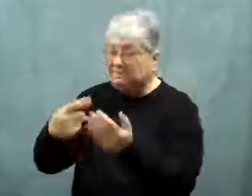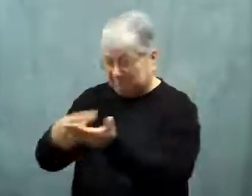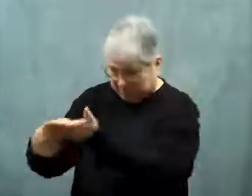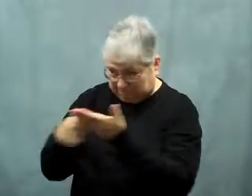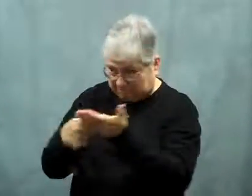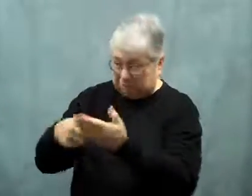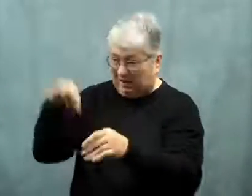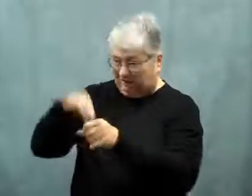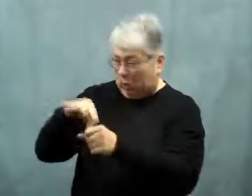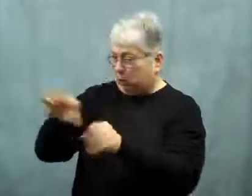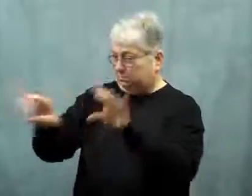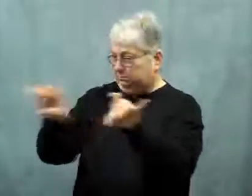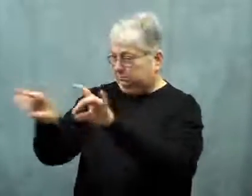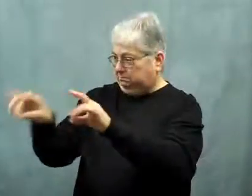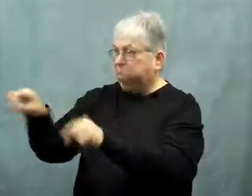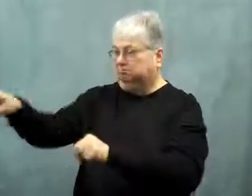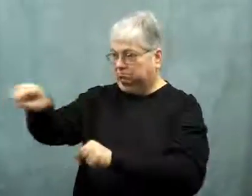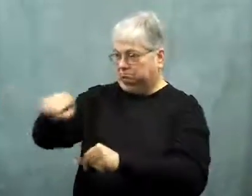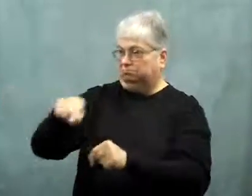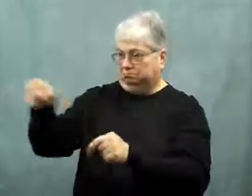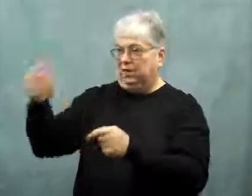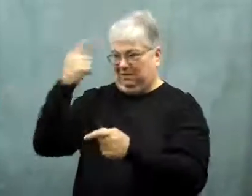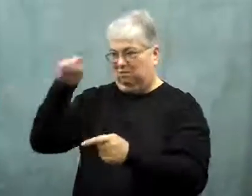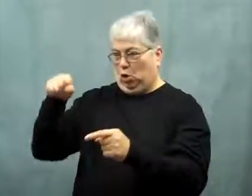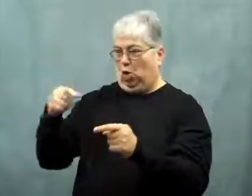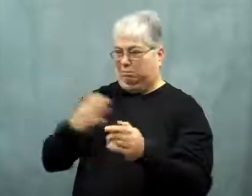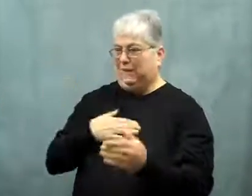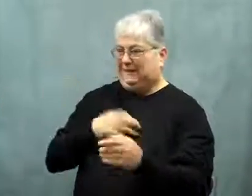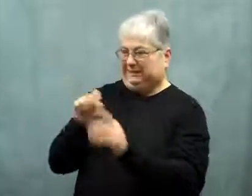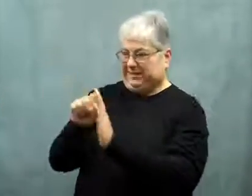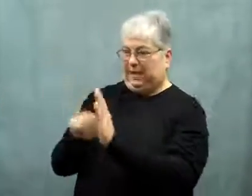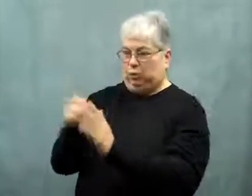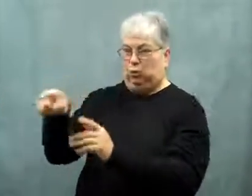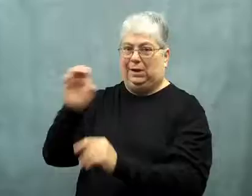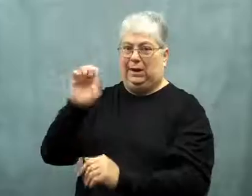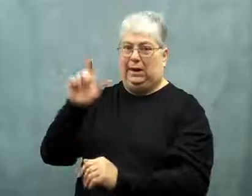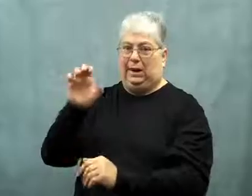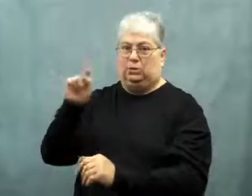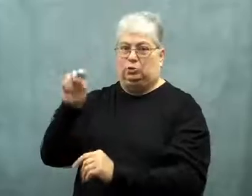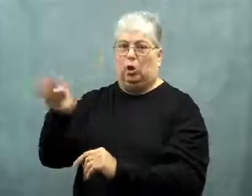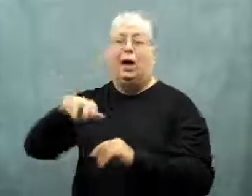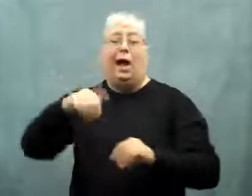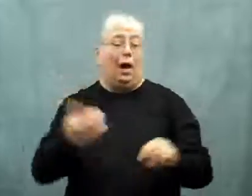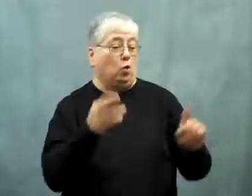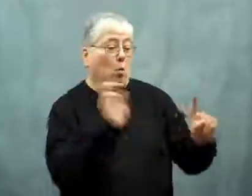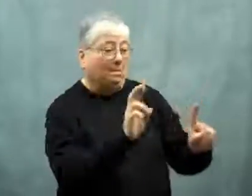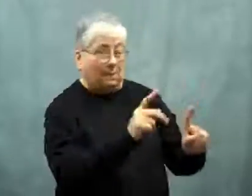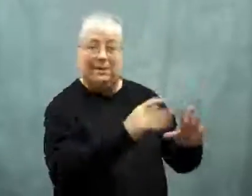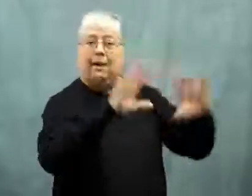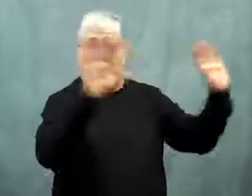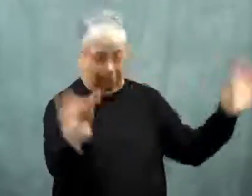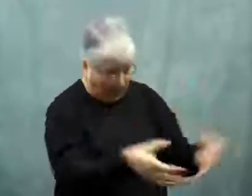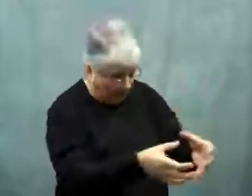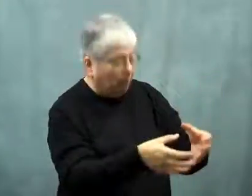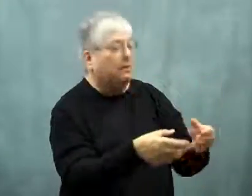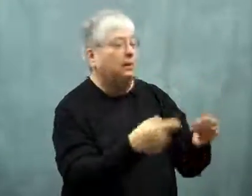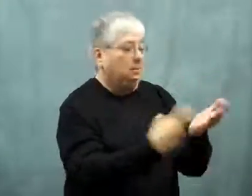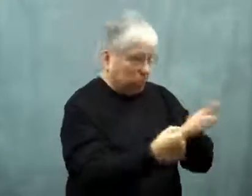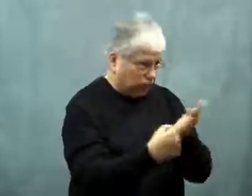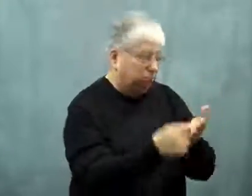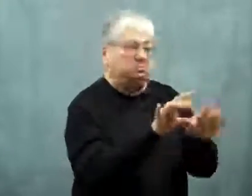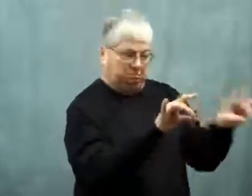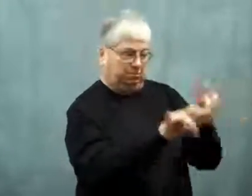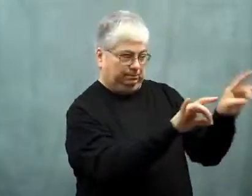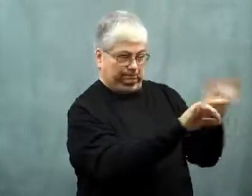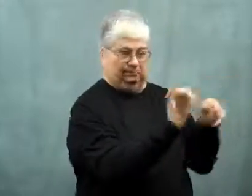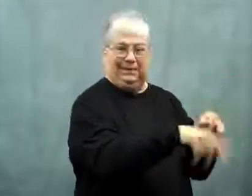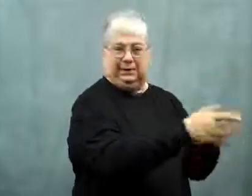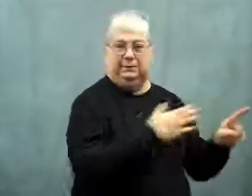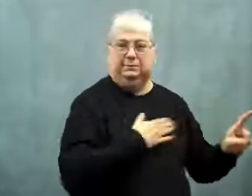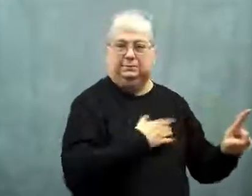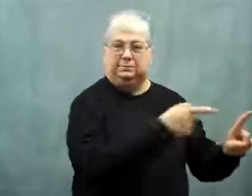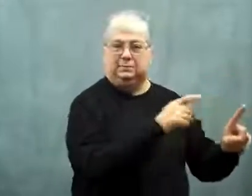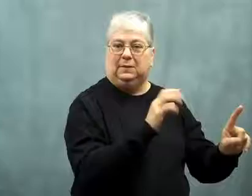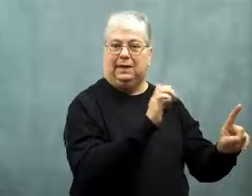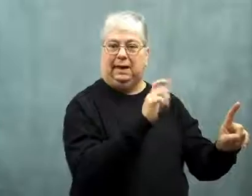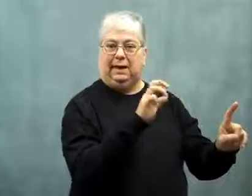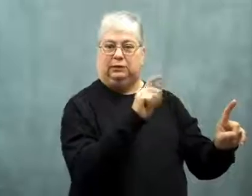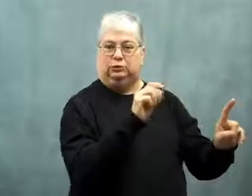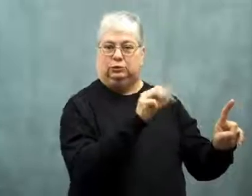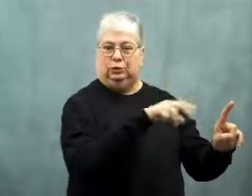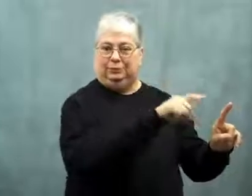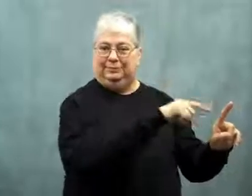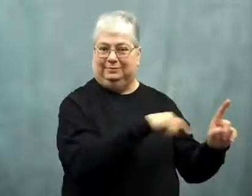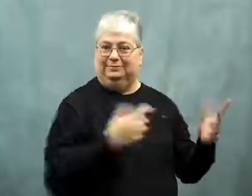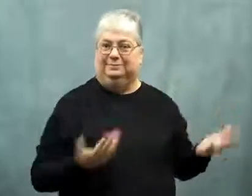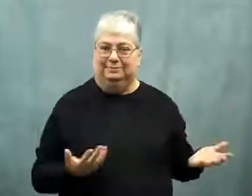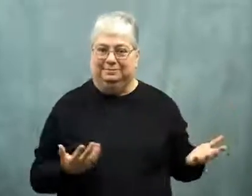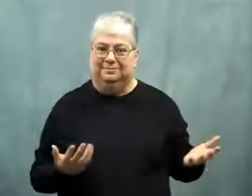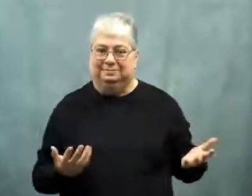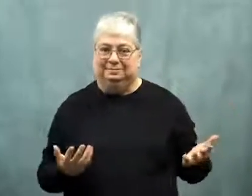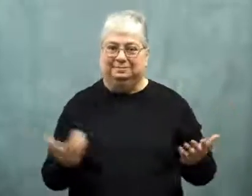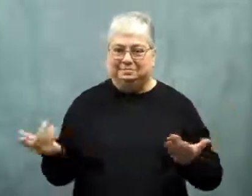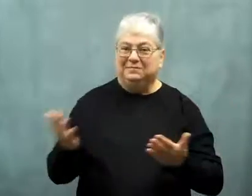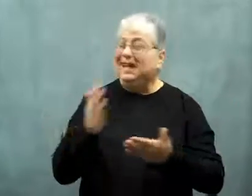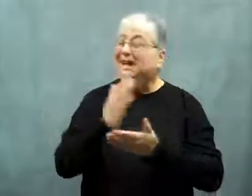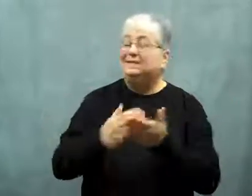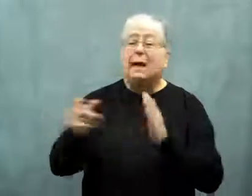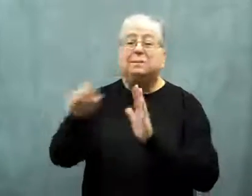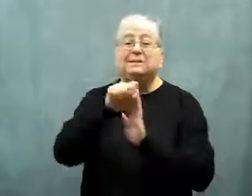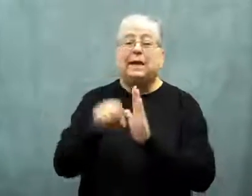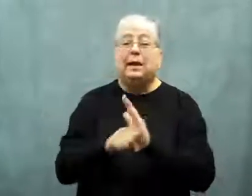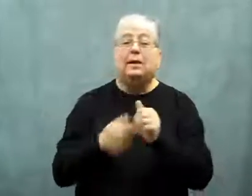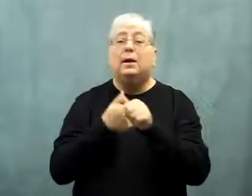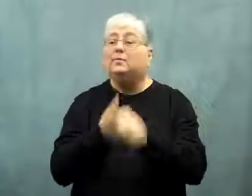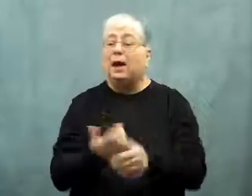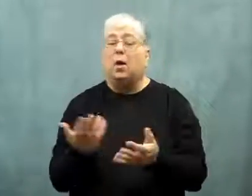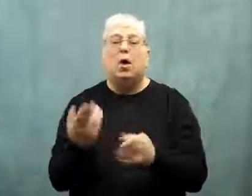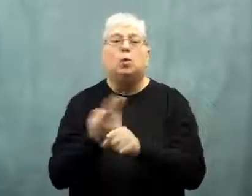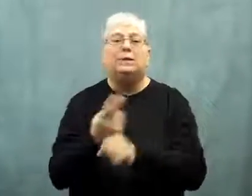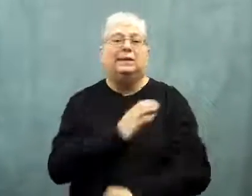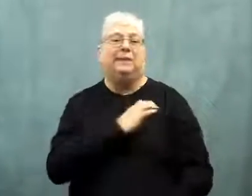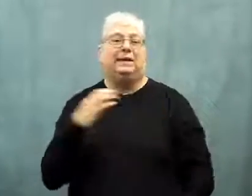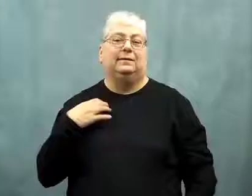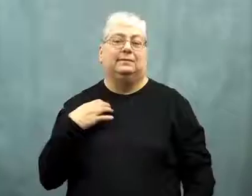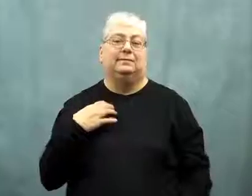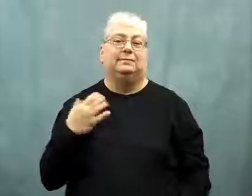The party's electors for that state are voted on. This is for each party.